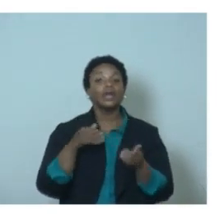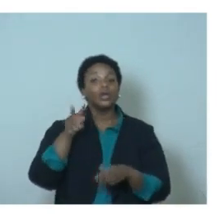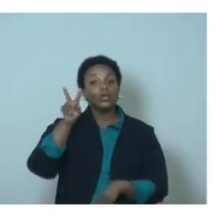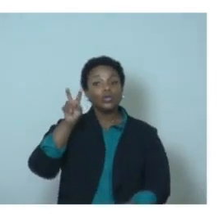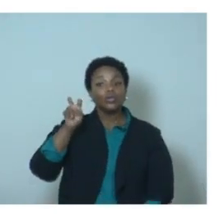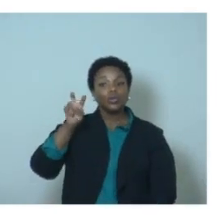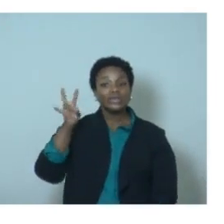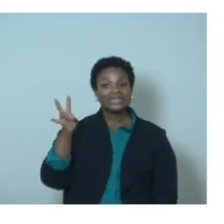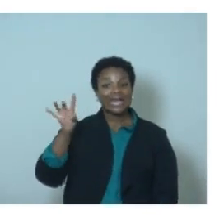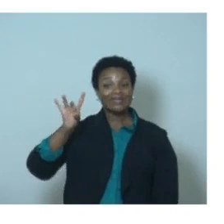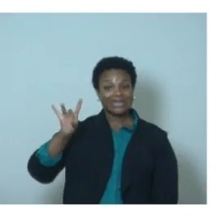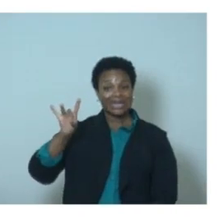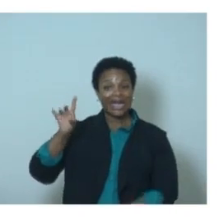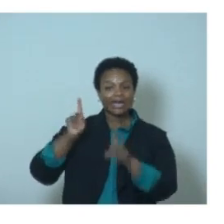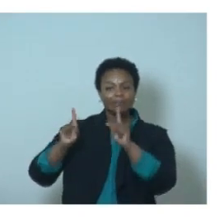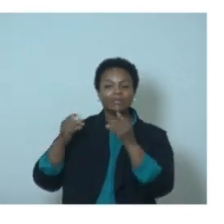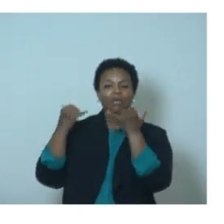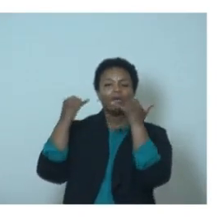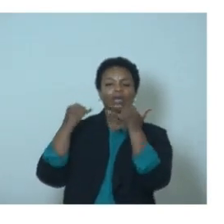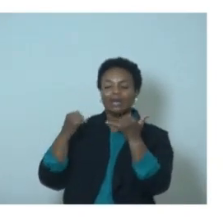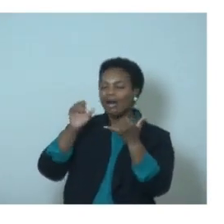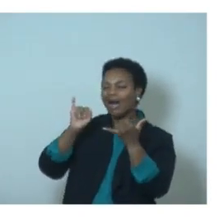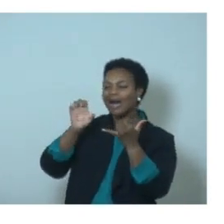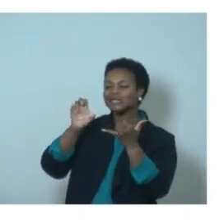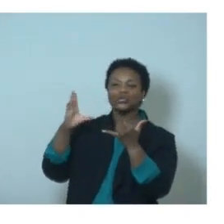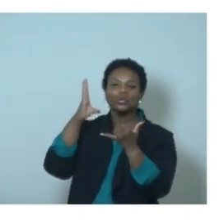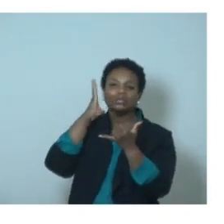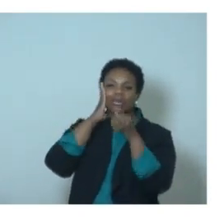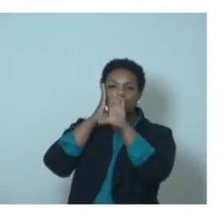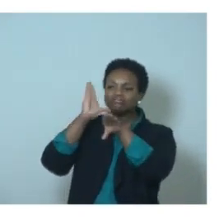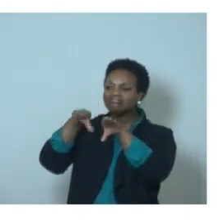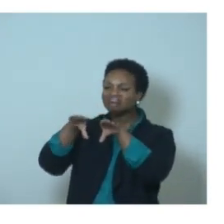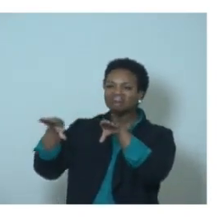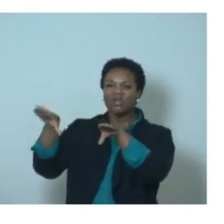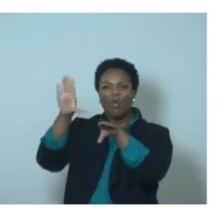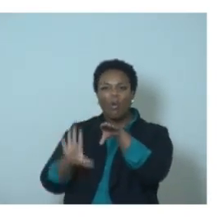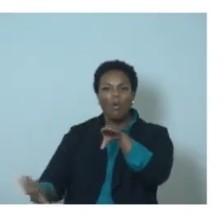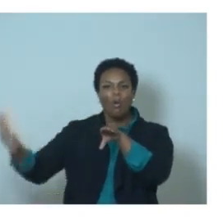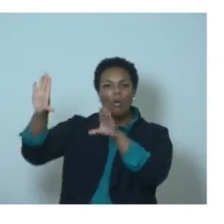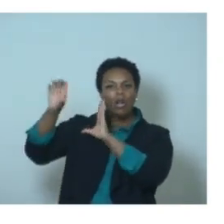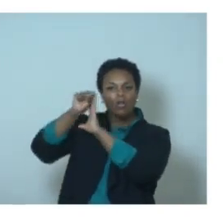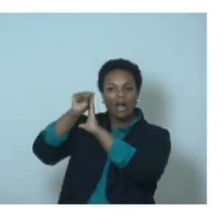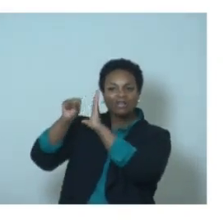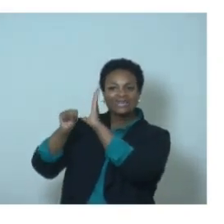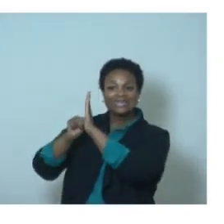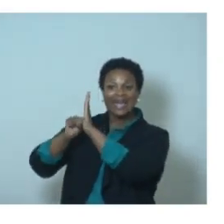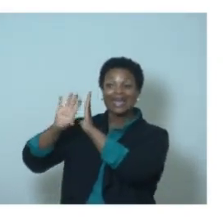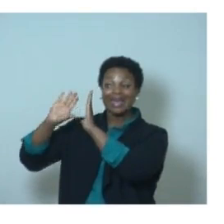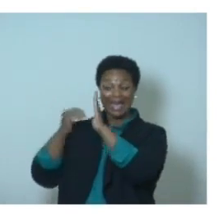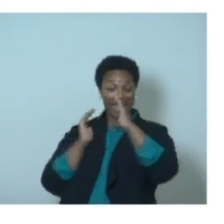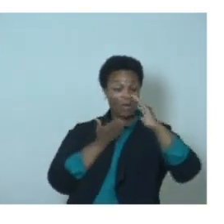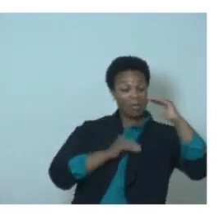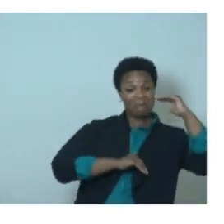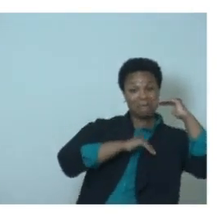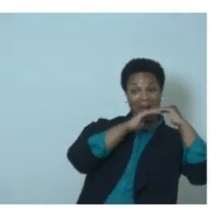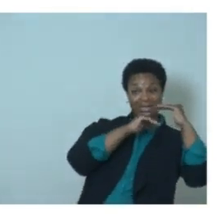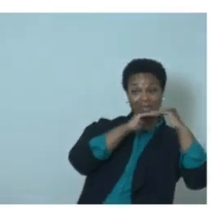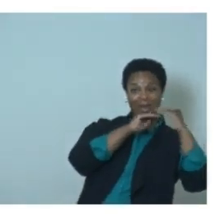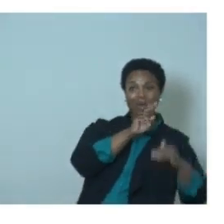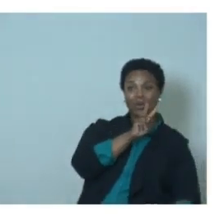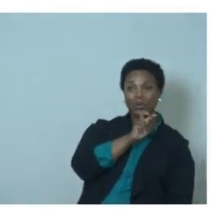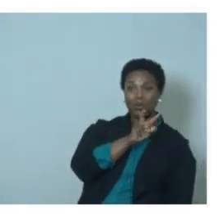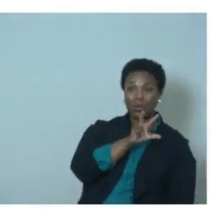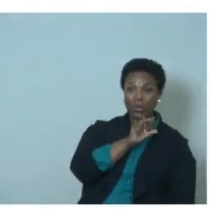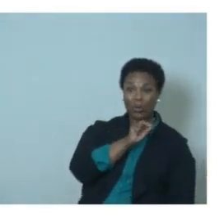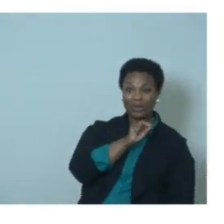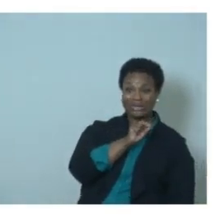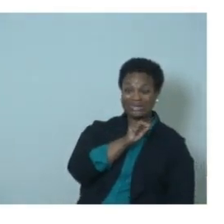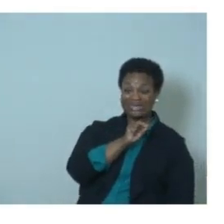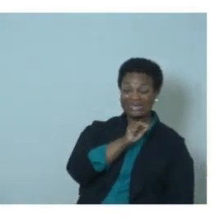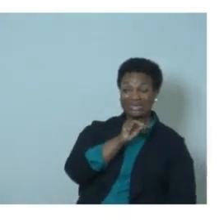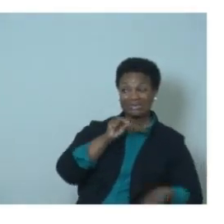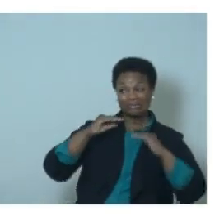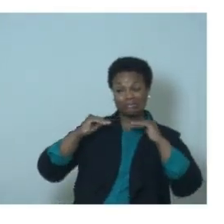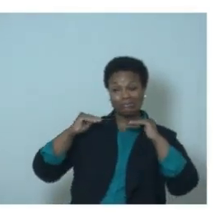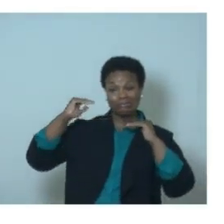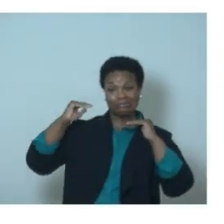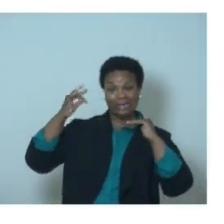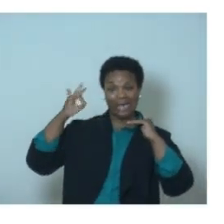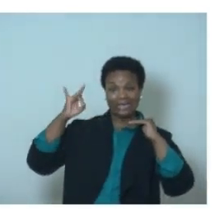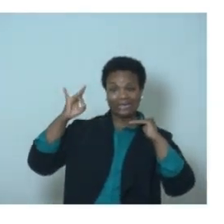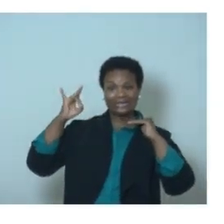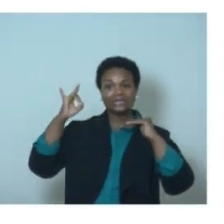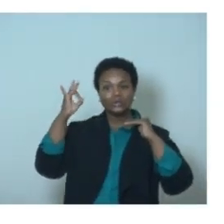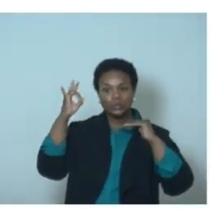IT’S BETWEEN THIS ONE AND THE NEXT BUT IN ANY CASE WE HAVE 200 THEIR AGO 278 PEOPLE IN ICU BEDS IN THE SEVEN HOSPITALS AROUND THE STATE WITH A BASELINE CAPACITY OF TO 30, SO WE ARE